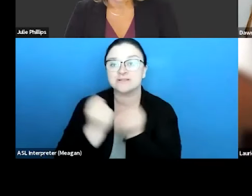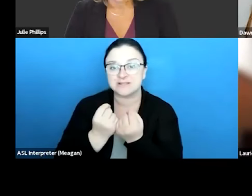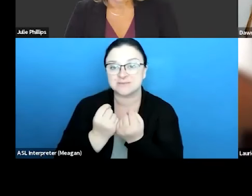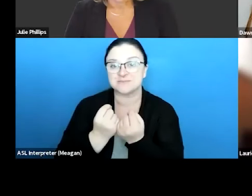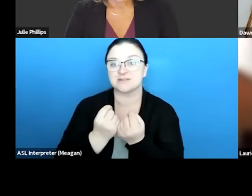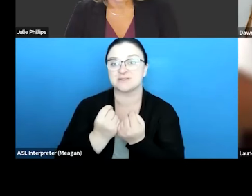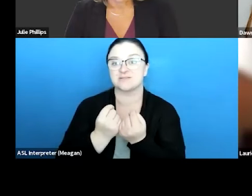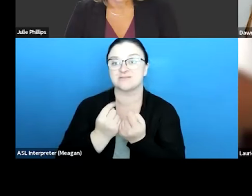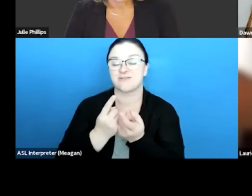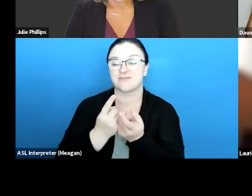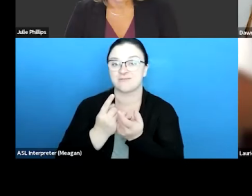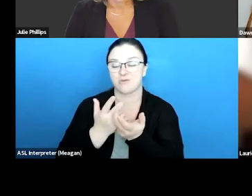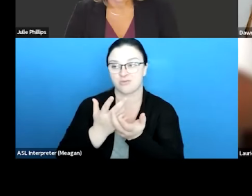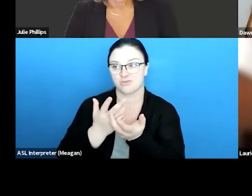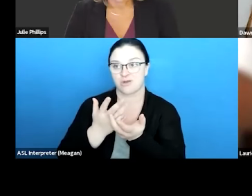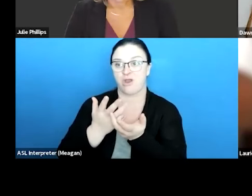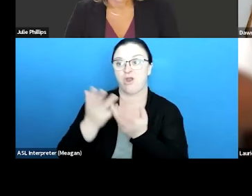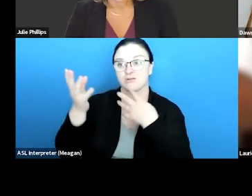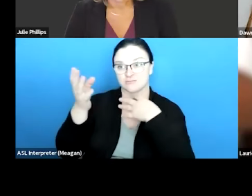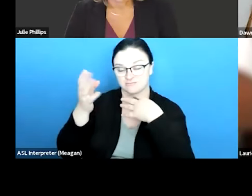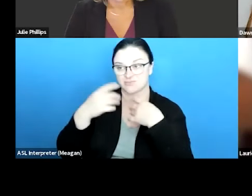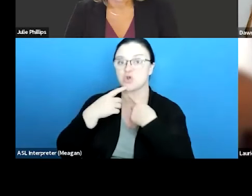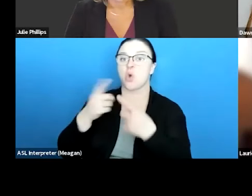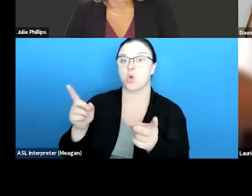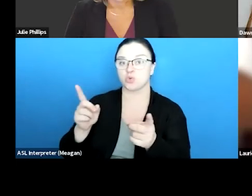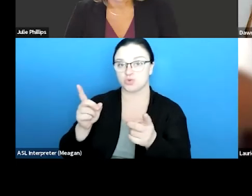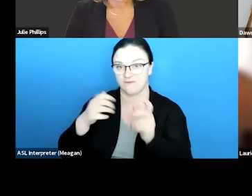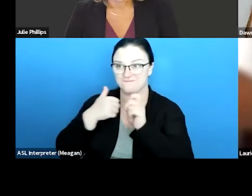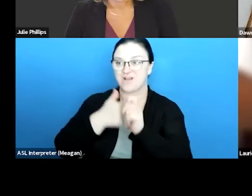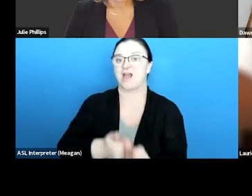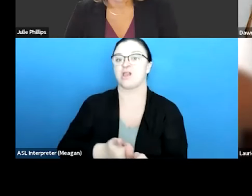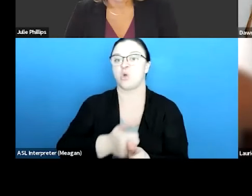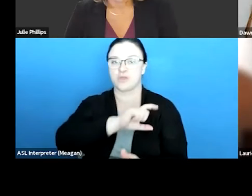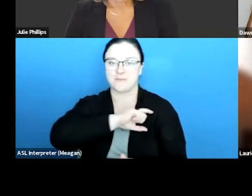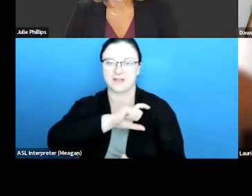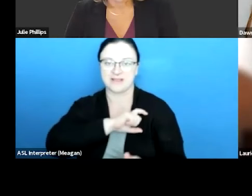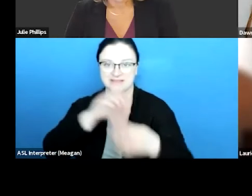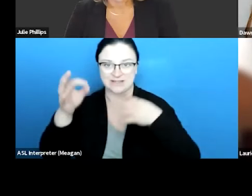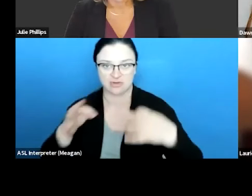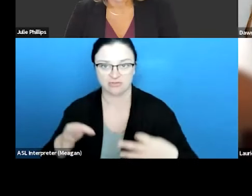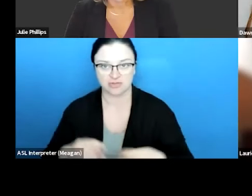the instructions of police, because if the individual or the setting is not safe,